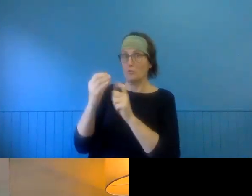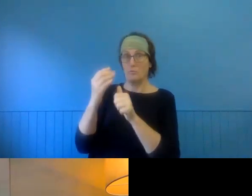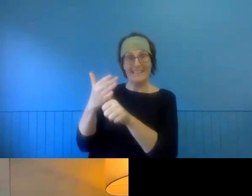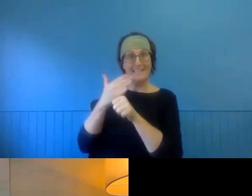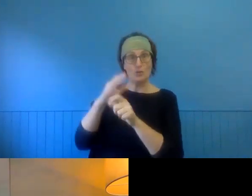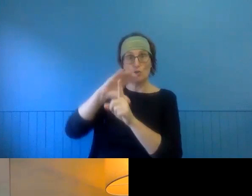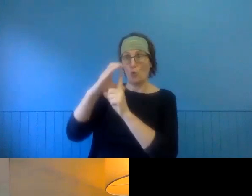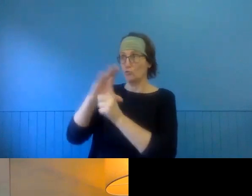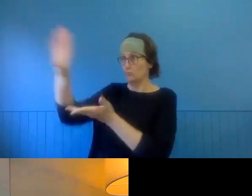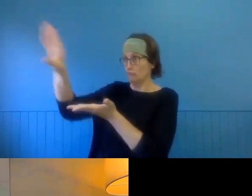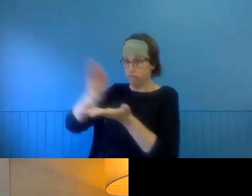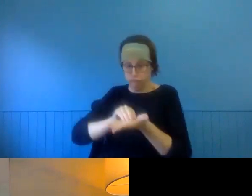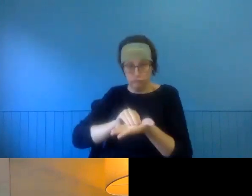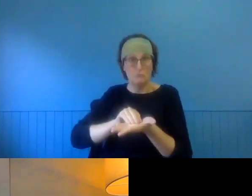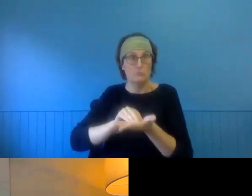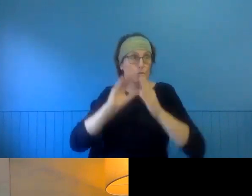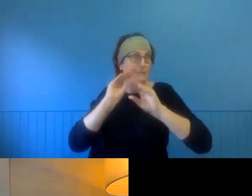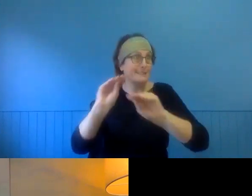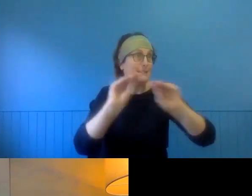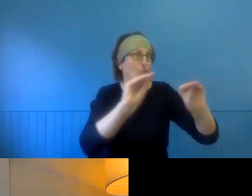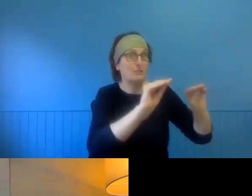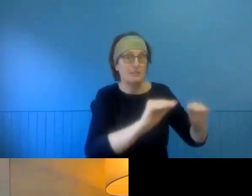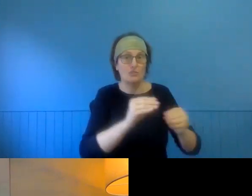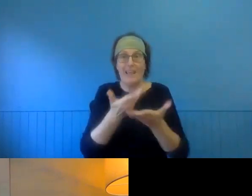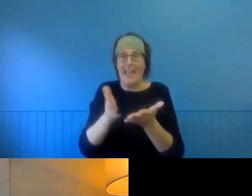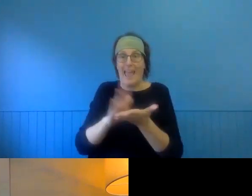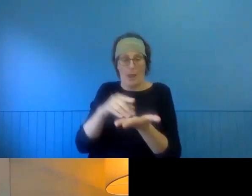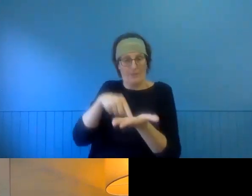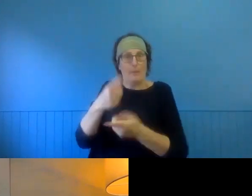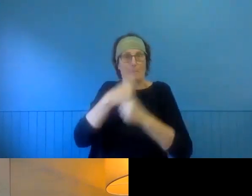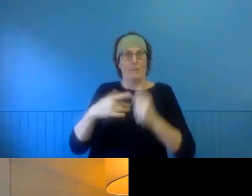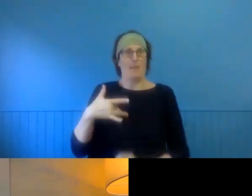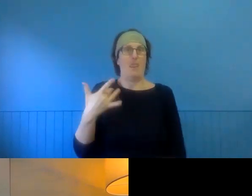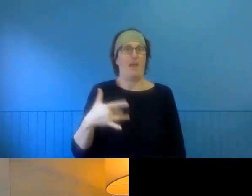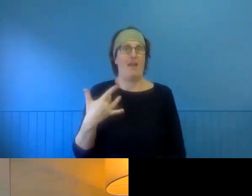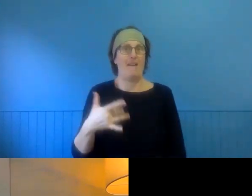teach people, how do I give life to this living cultural practice? That,